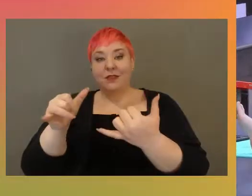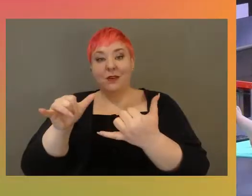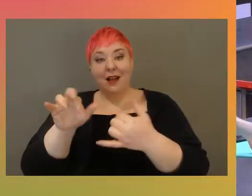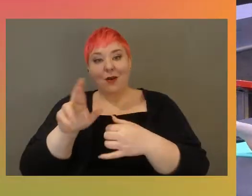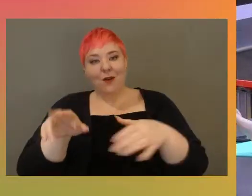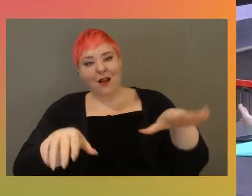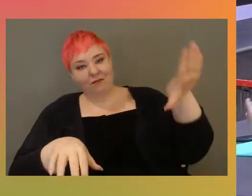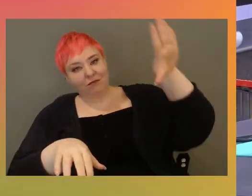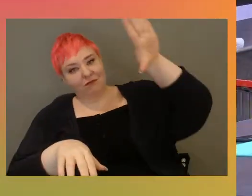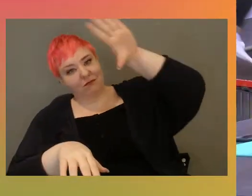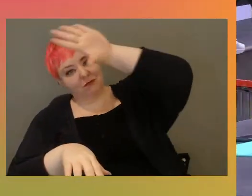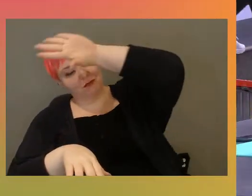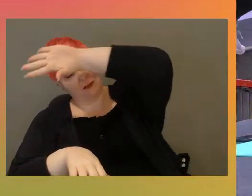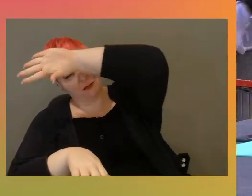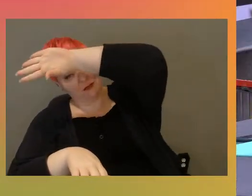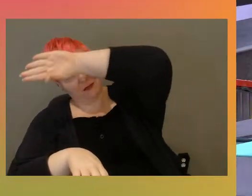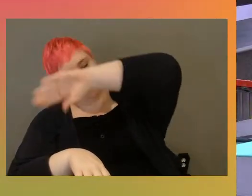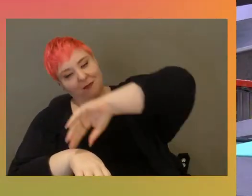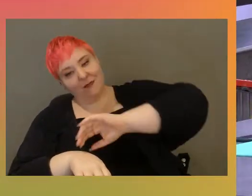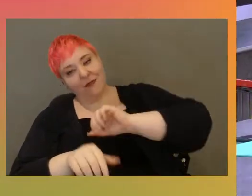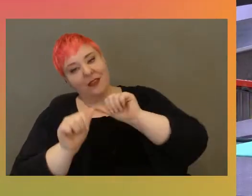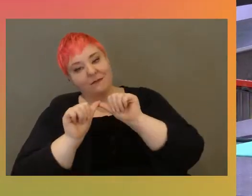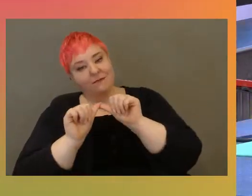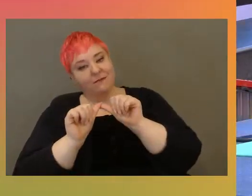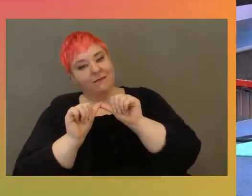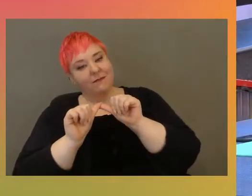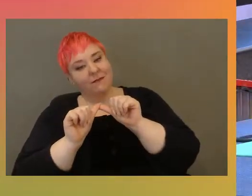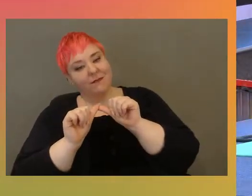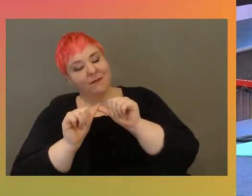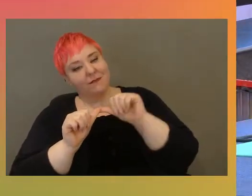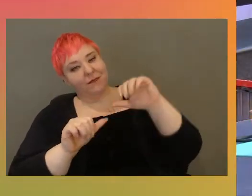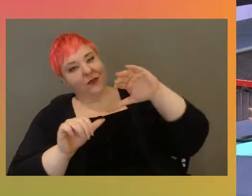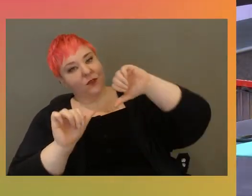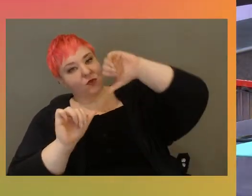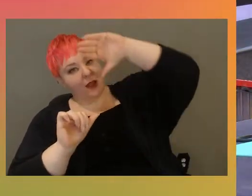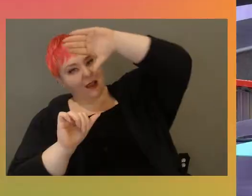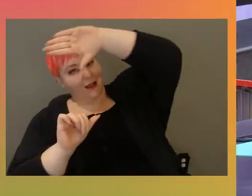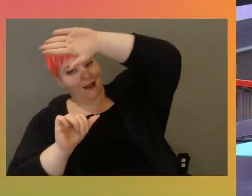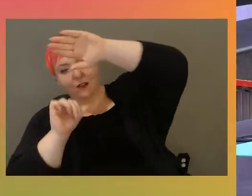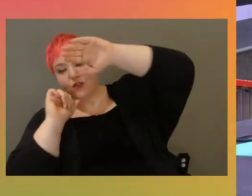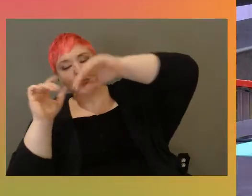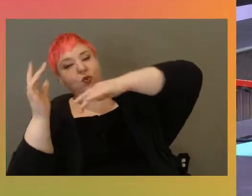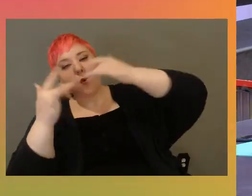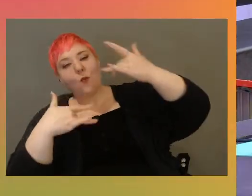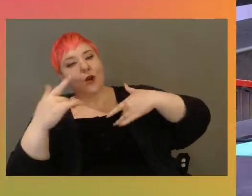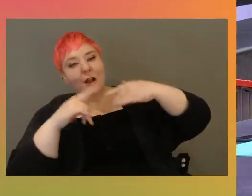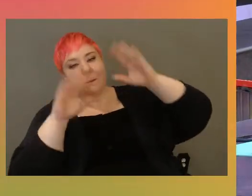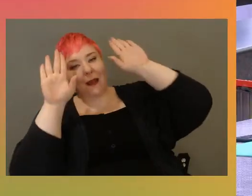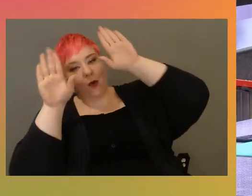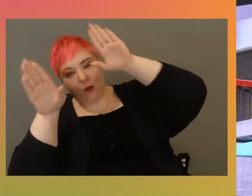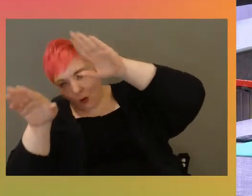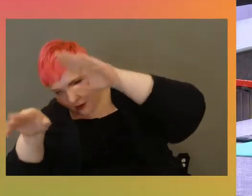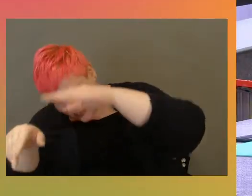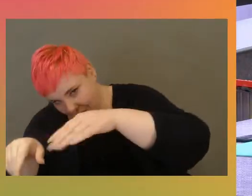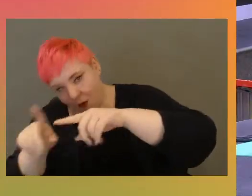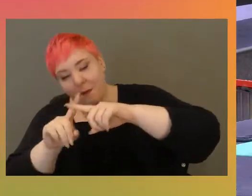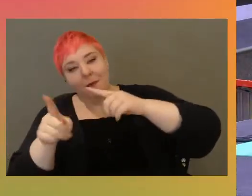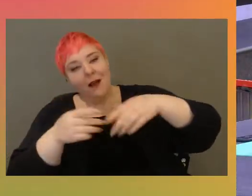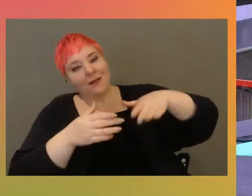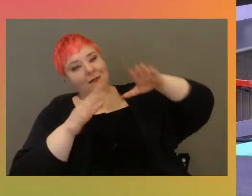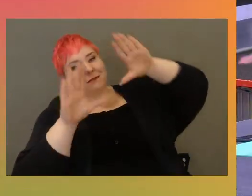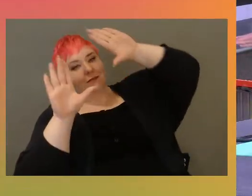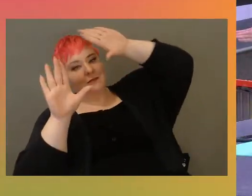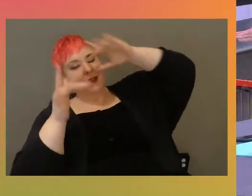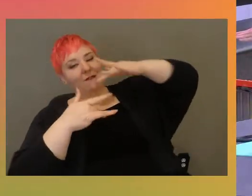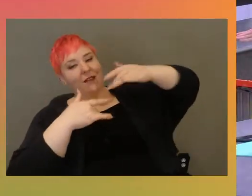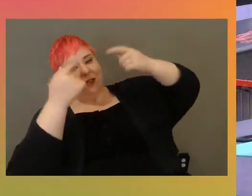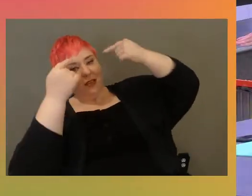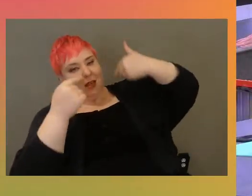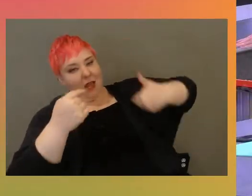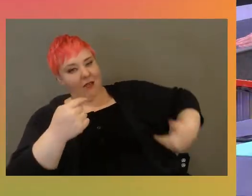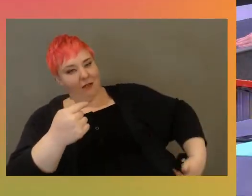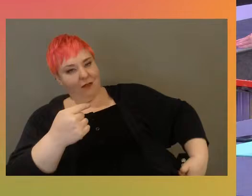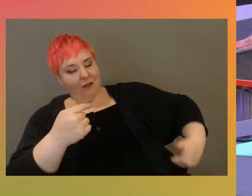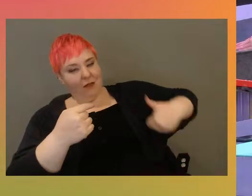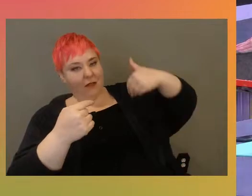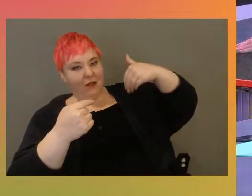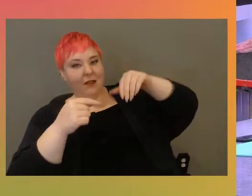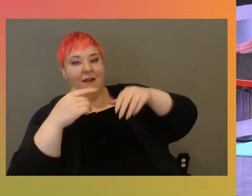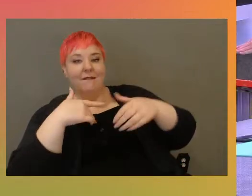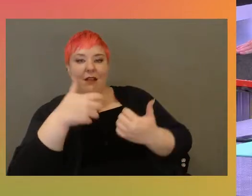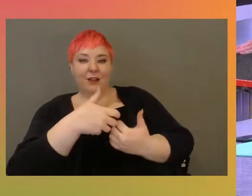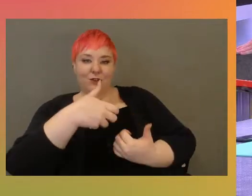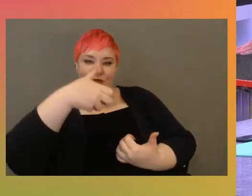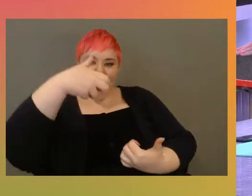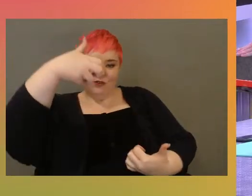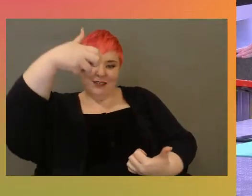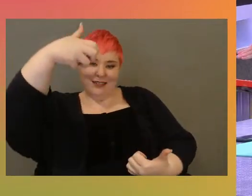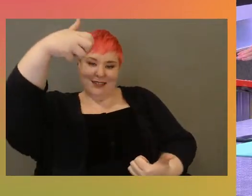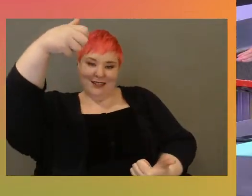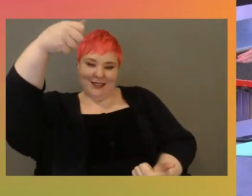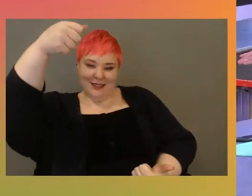RIGHT LEG OUT, TURN CLOCKWISE.